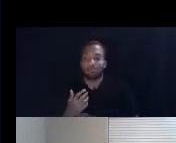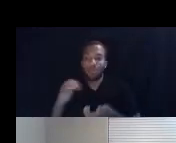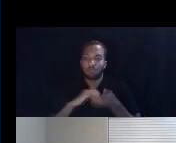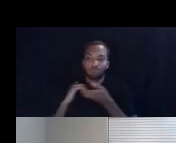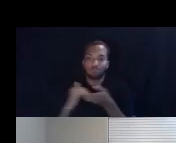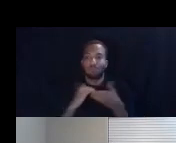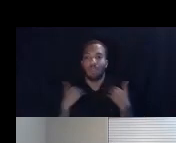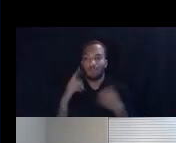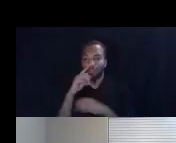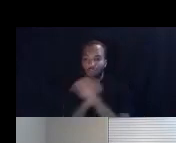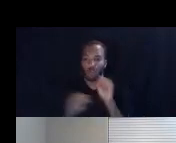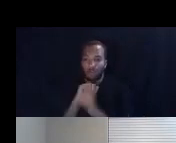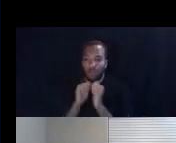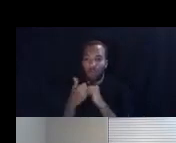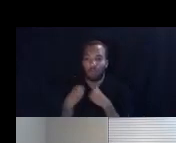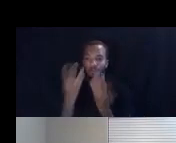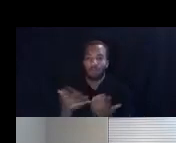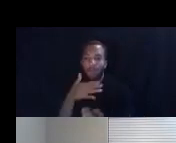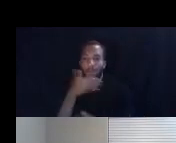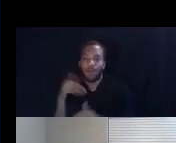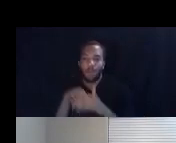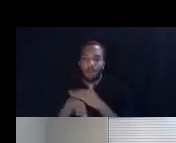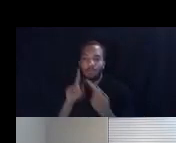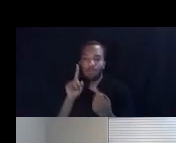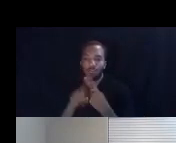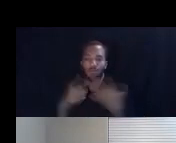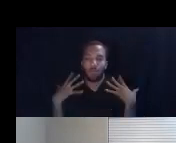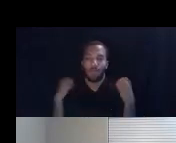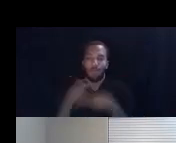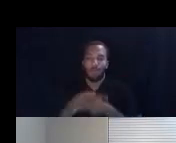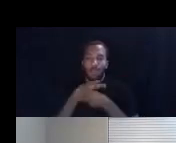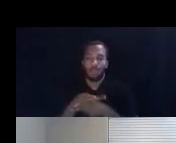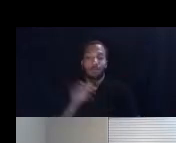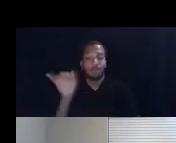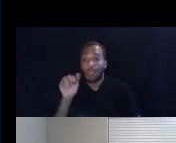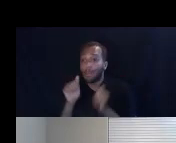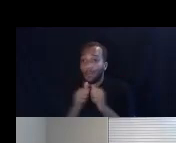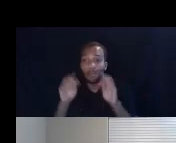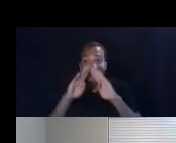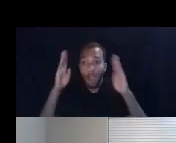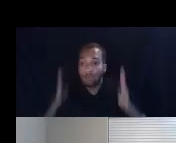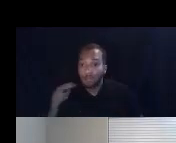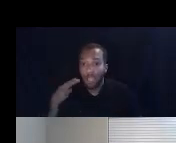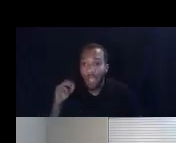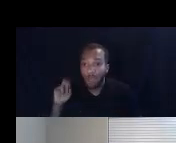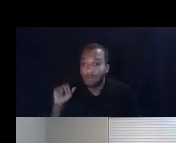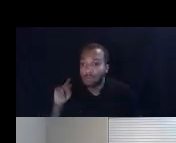around access to care. And similar around housing. Housing, everybody was doing something around housing.